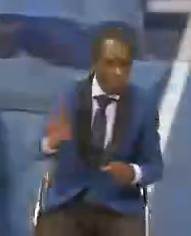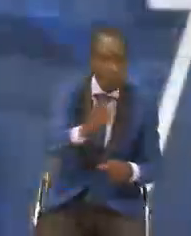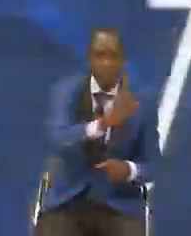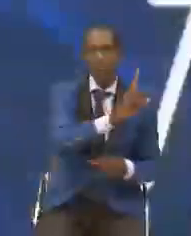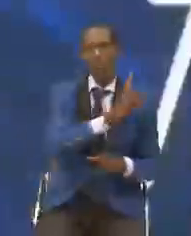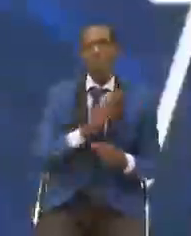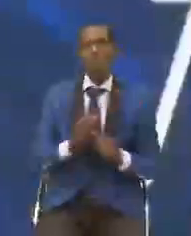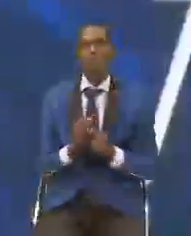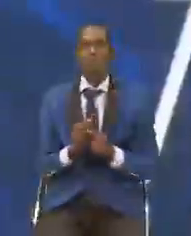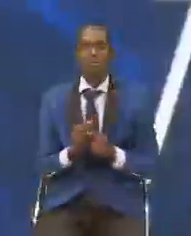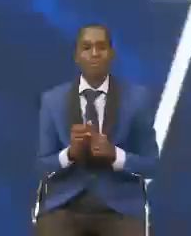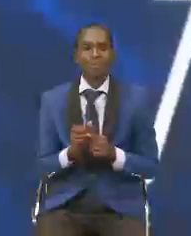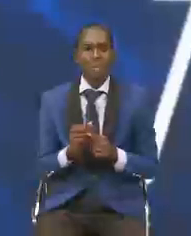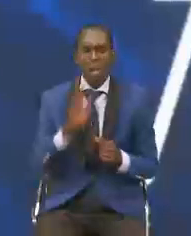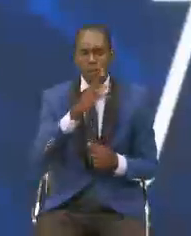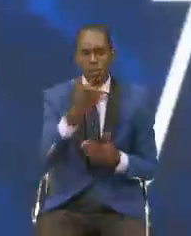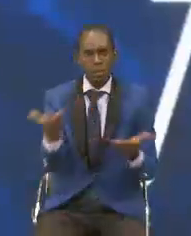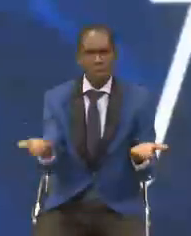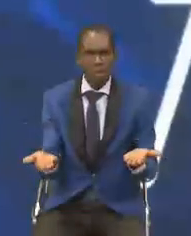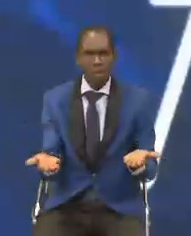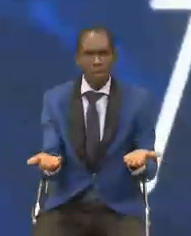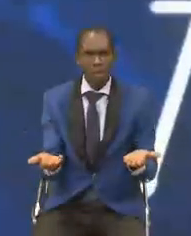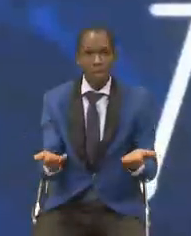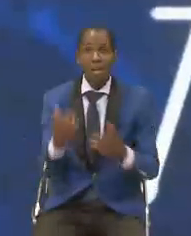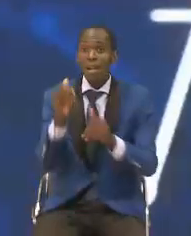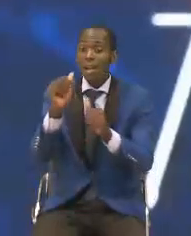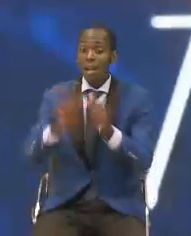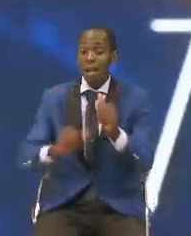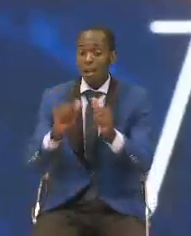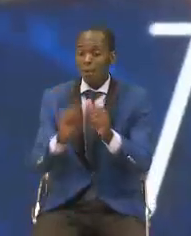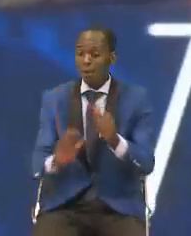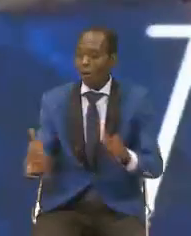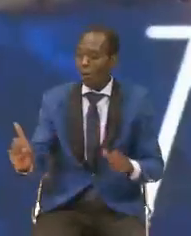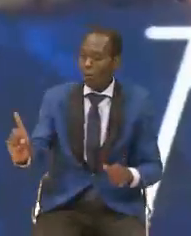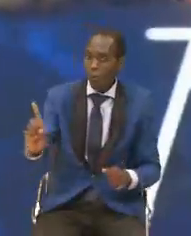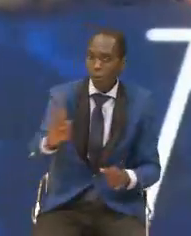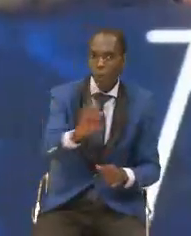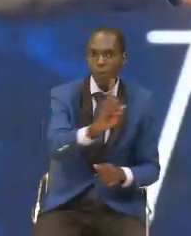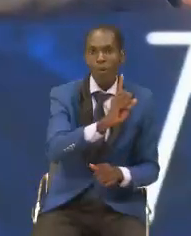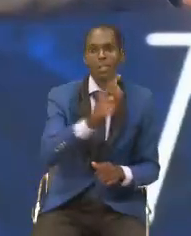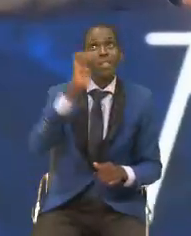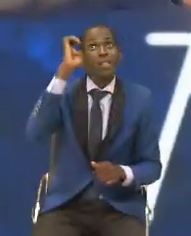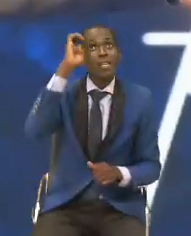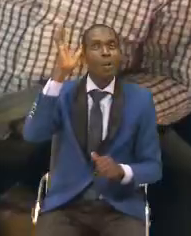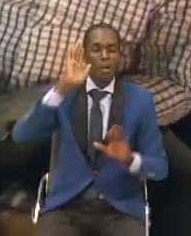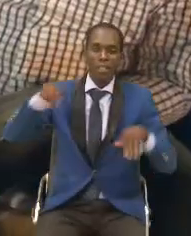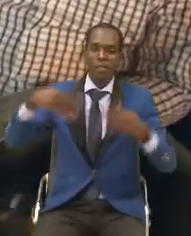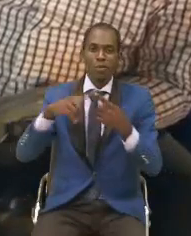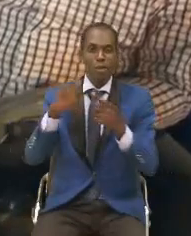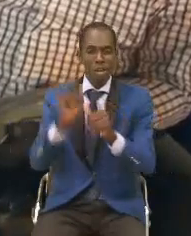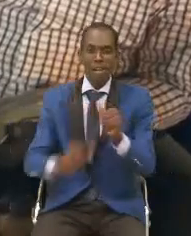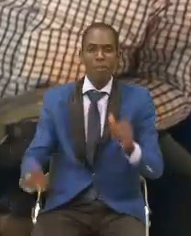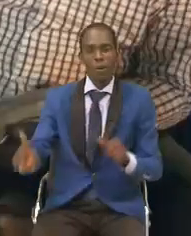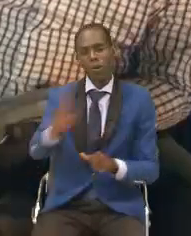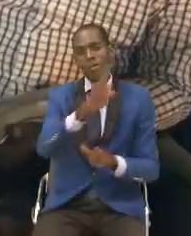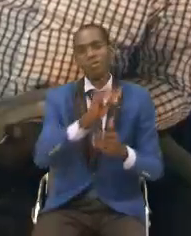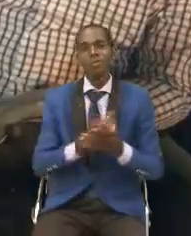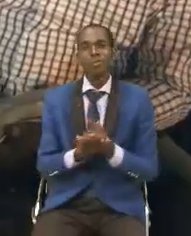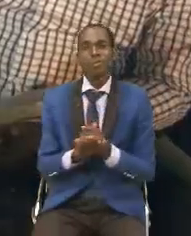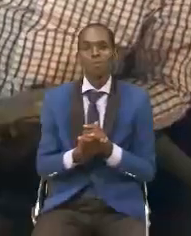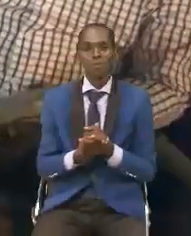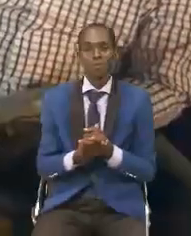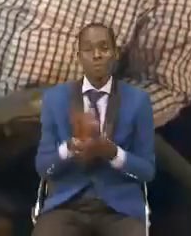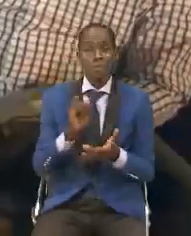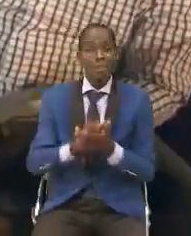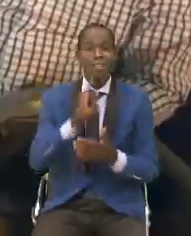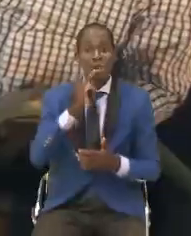every one grass in the field are you there everyone you will give to everyone